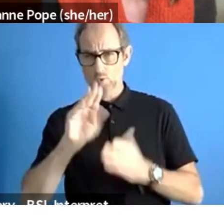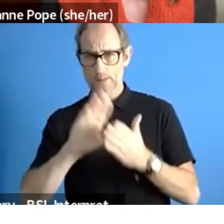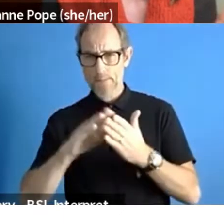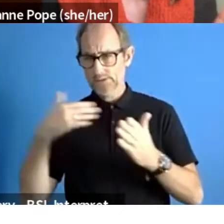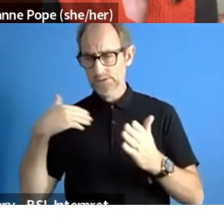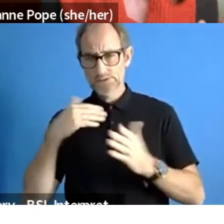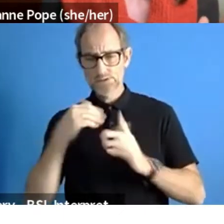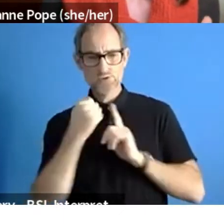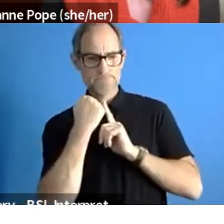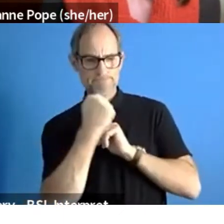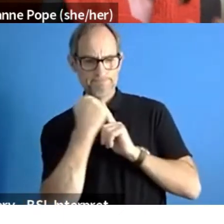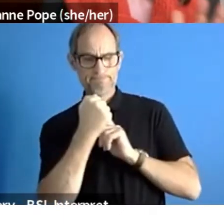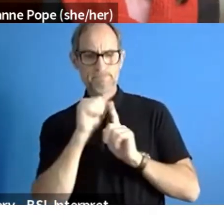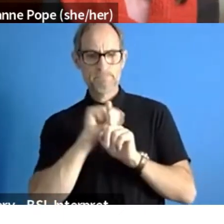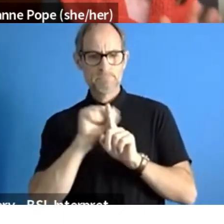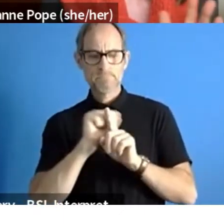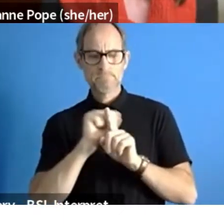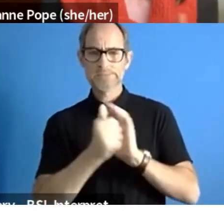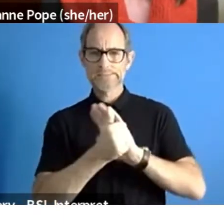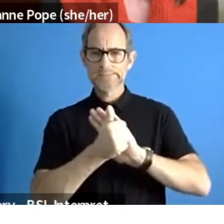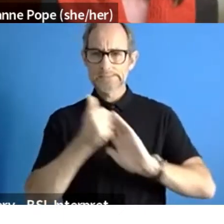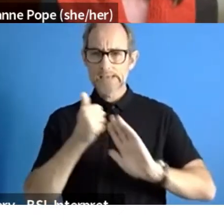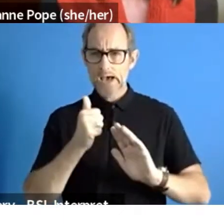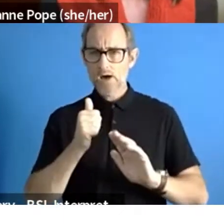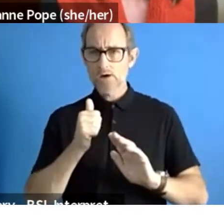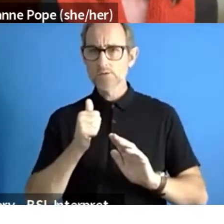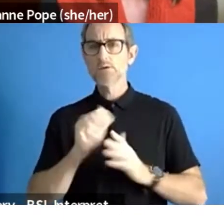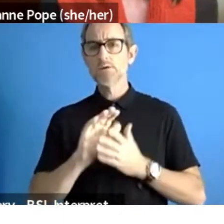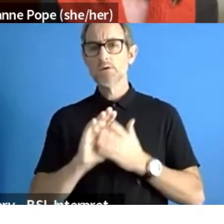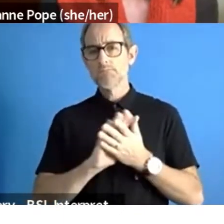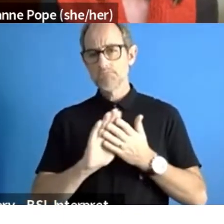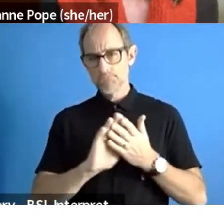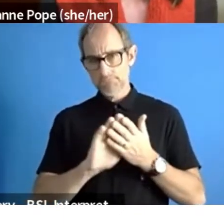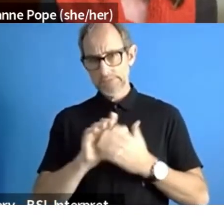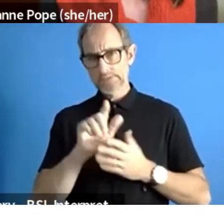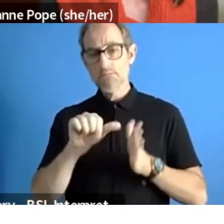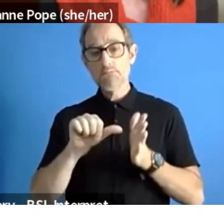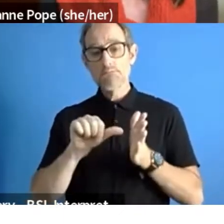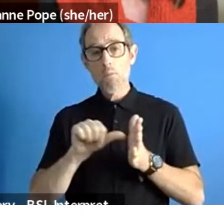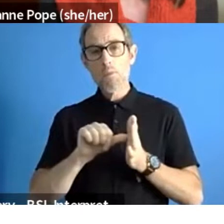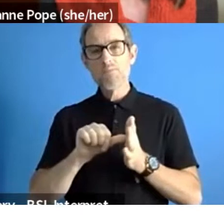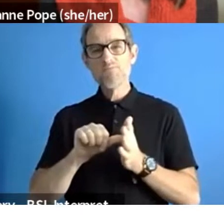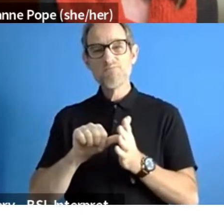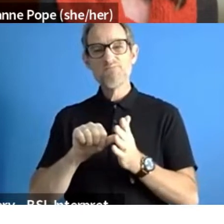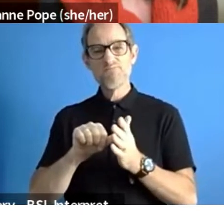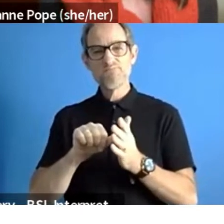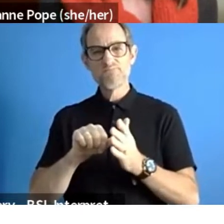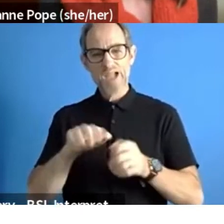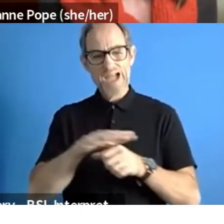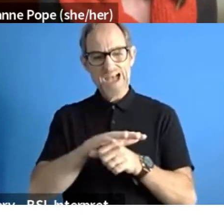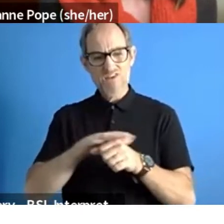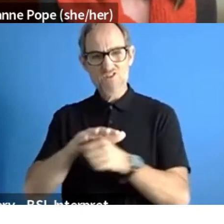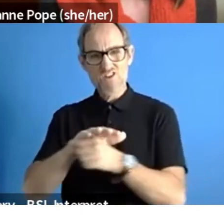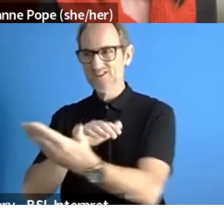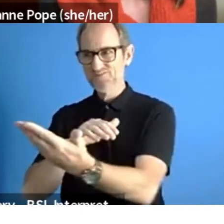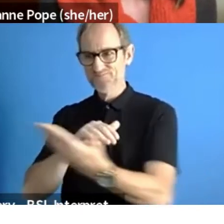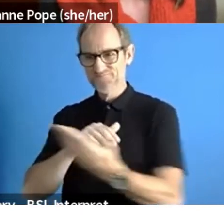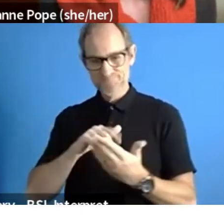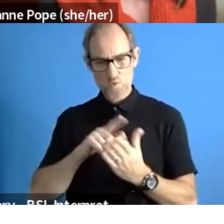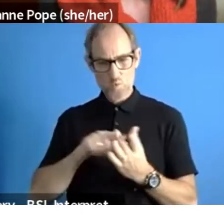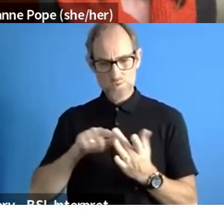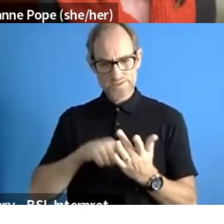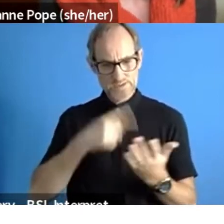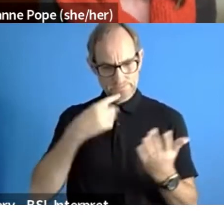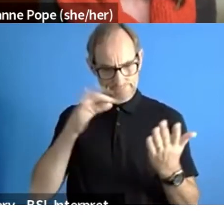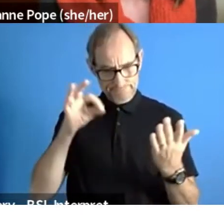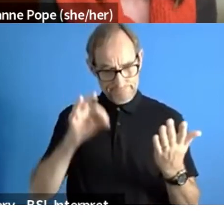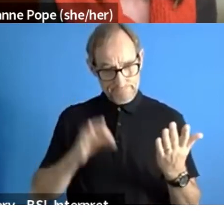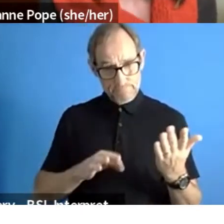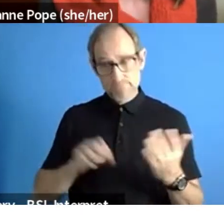have we reached our goal of being AA compliance?